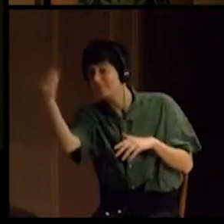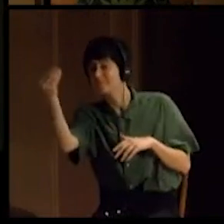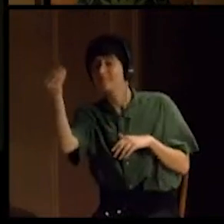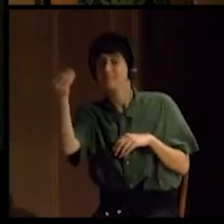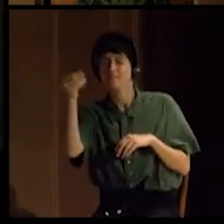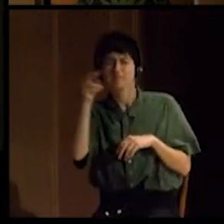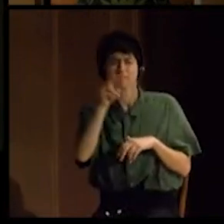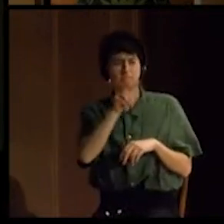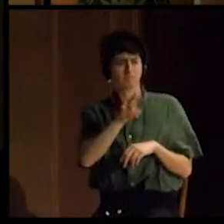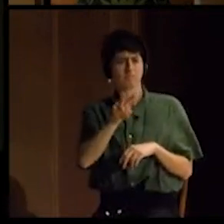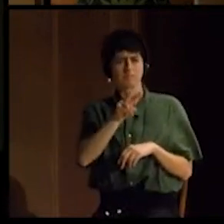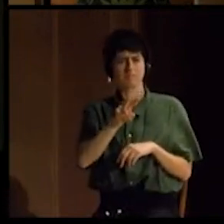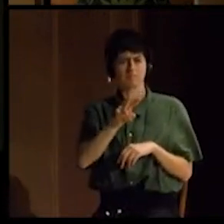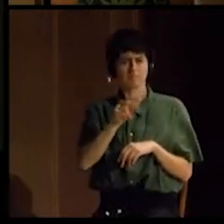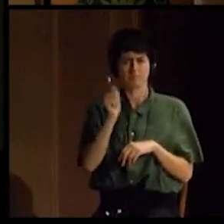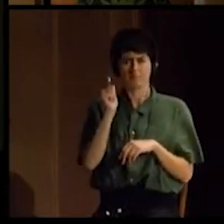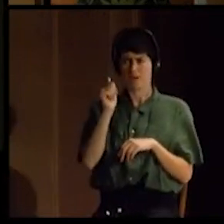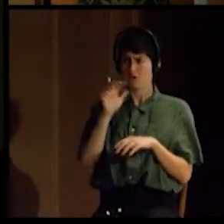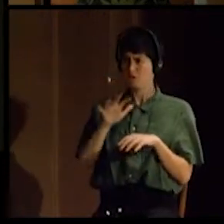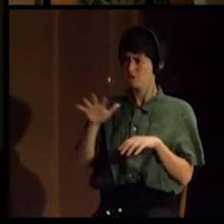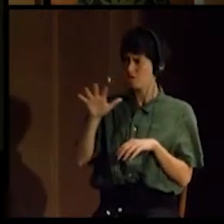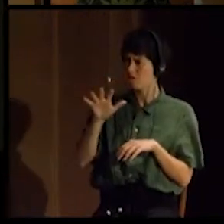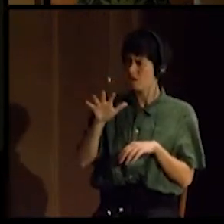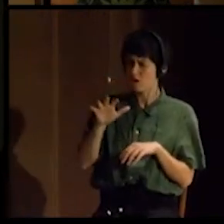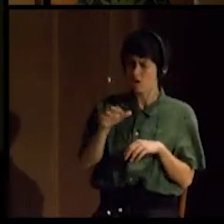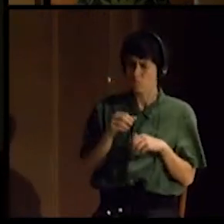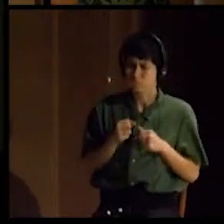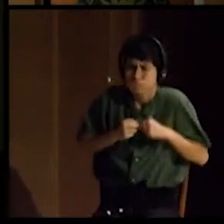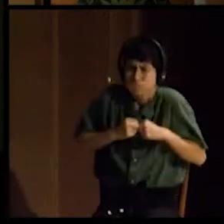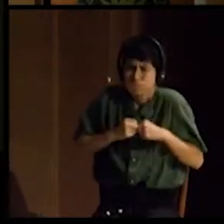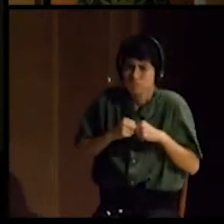and how it's using its feathers to keep warm on a really cold day.